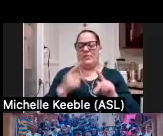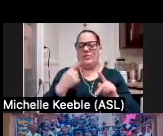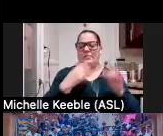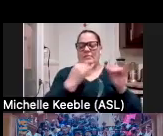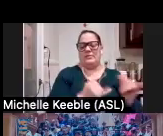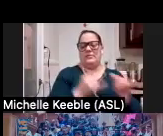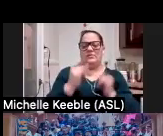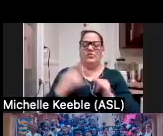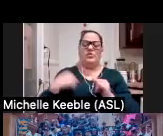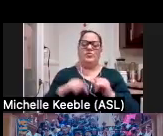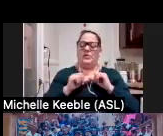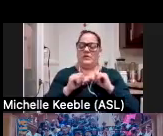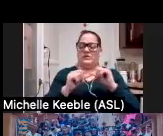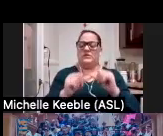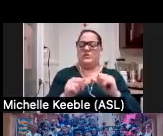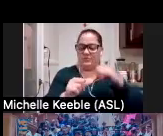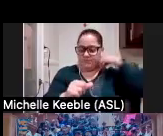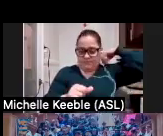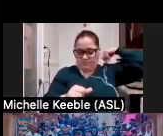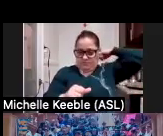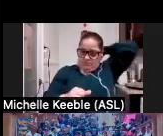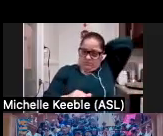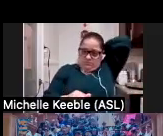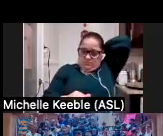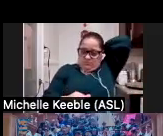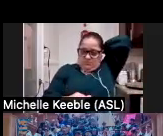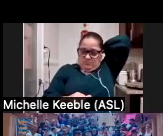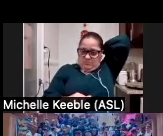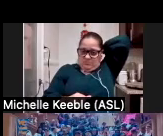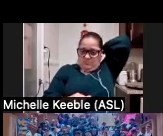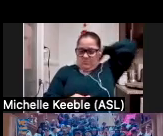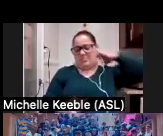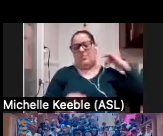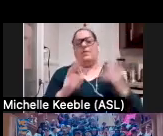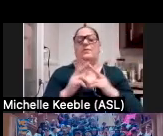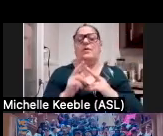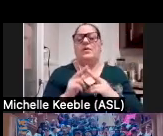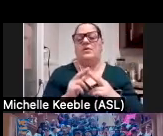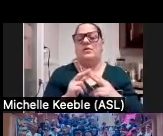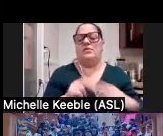we still continue to actually partner with them as well. uh individuals from Emerging America,